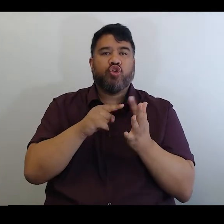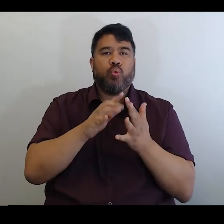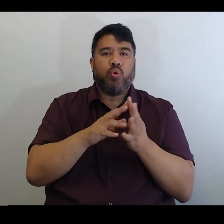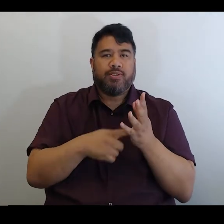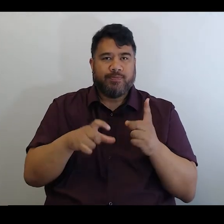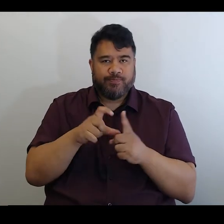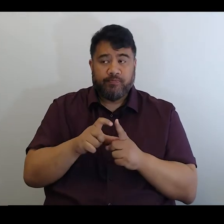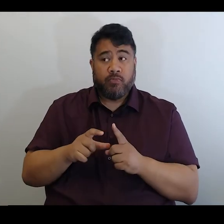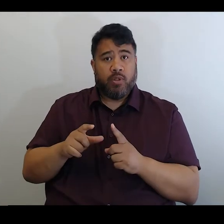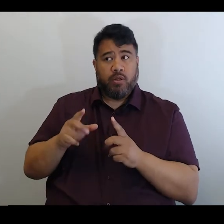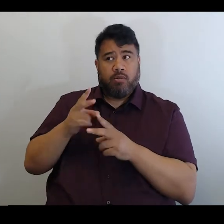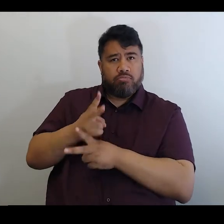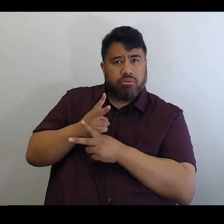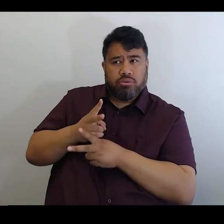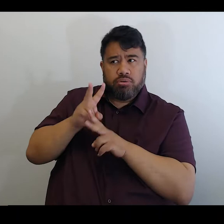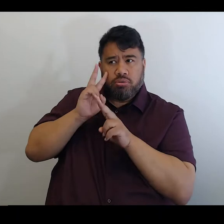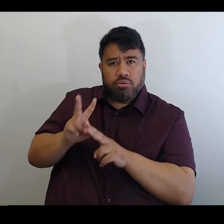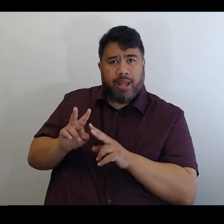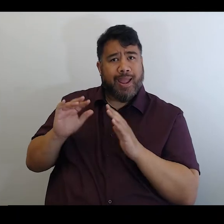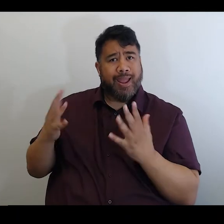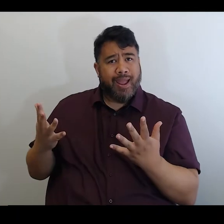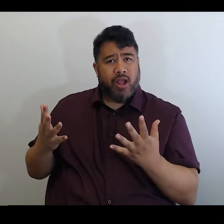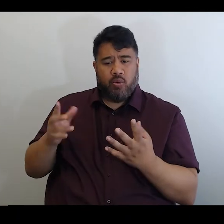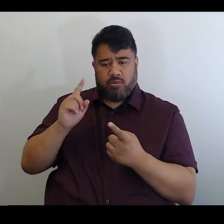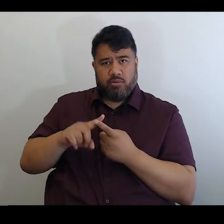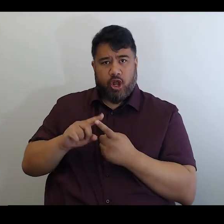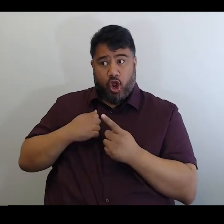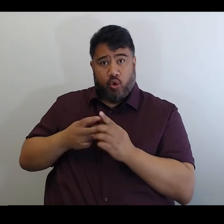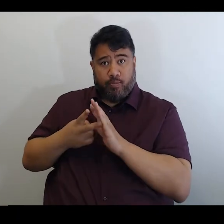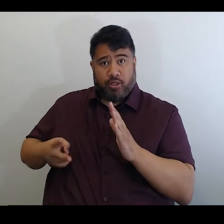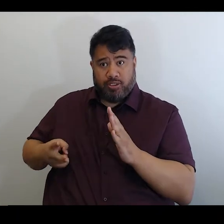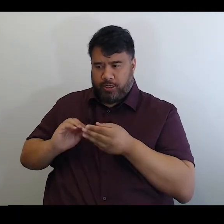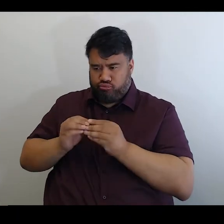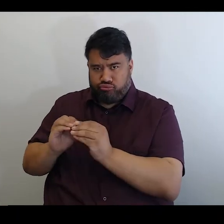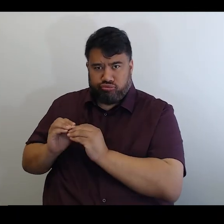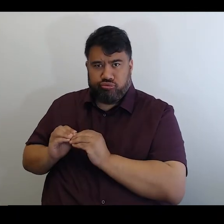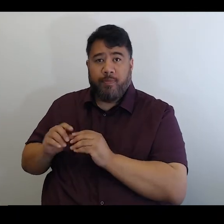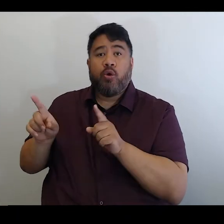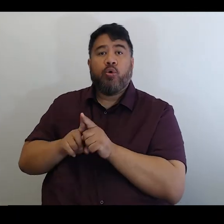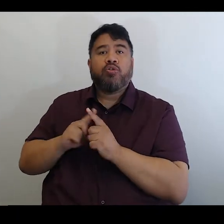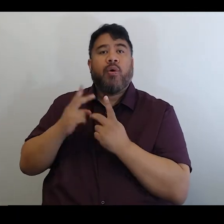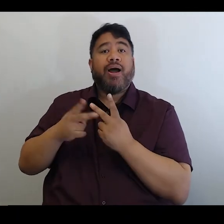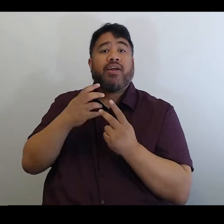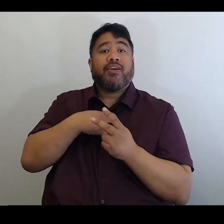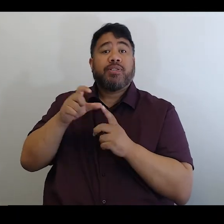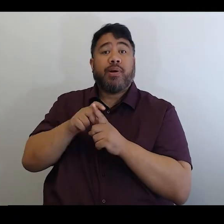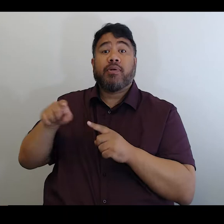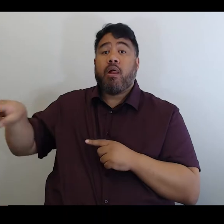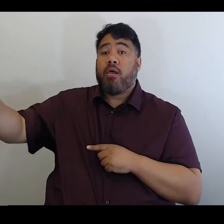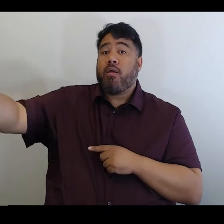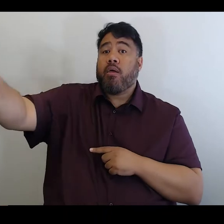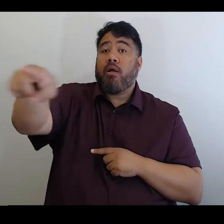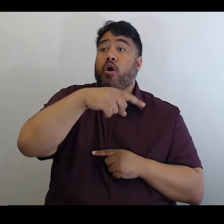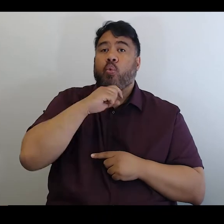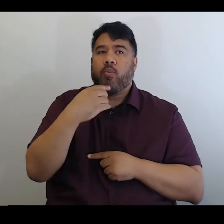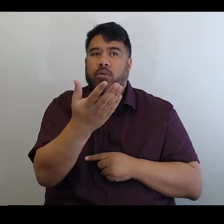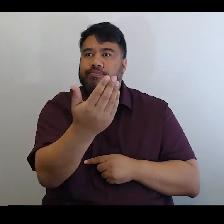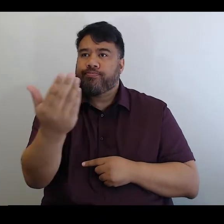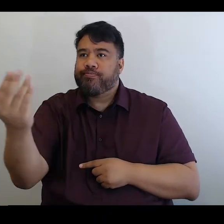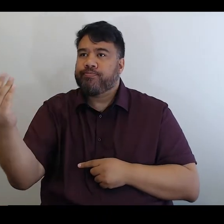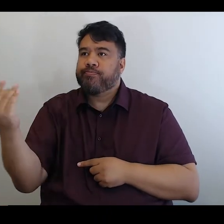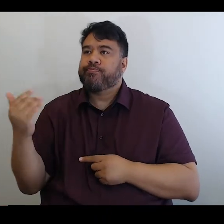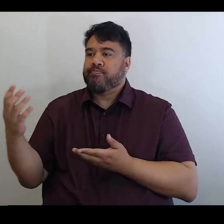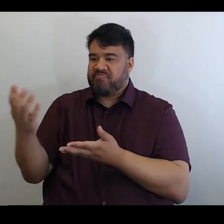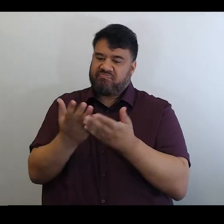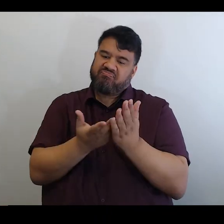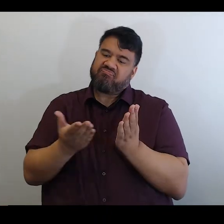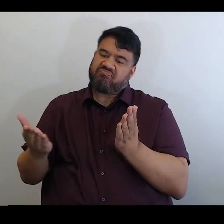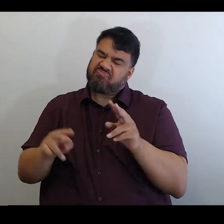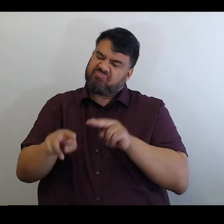but also through influencing other government agencies by commenting on their policies, programs and services, and also through the budget process.